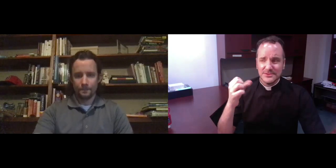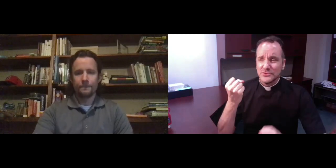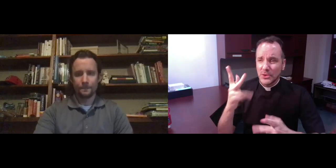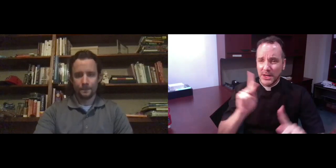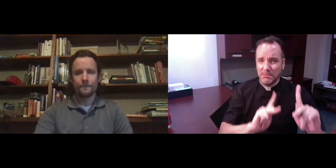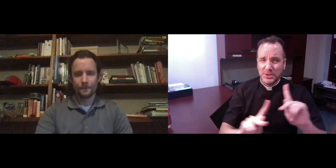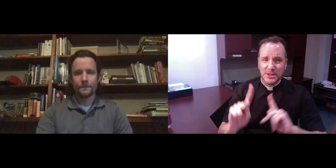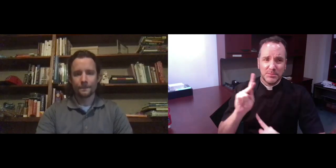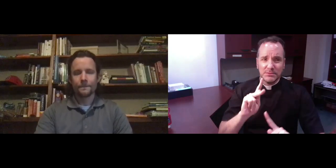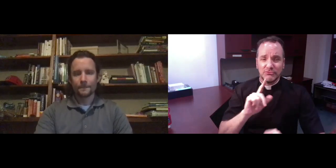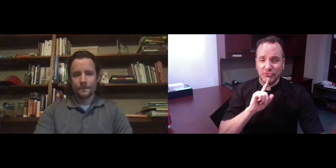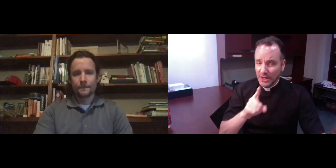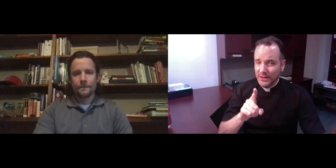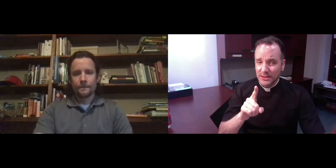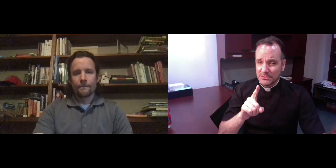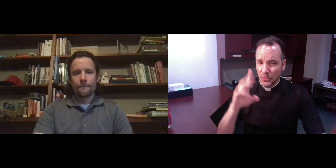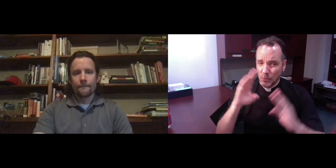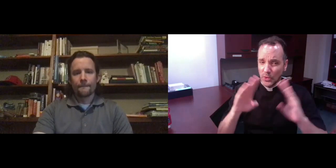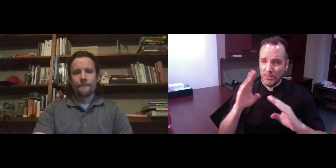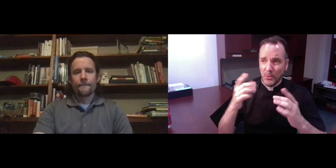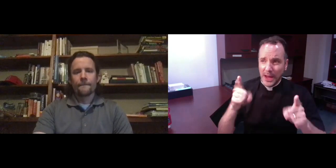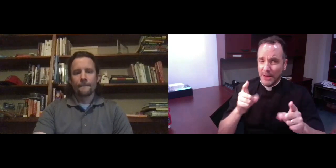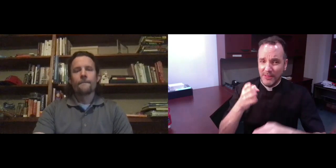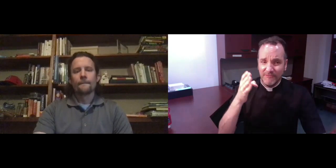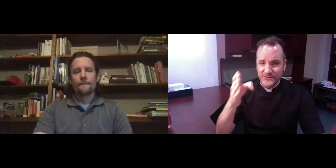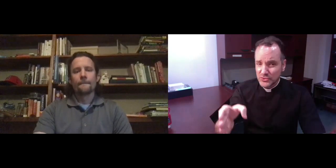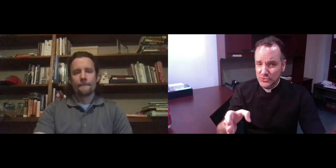today in this time of Covid-19.